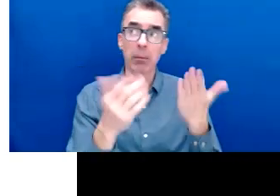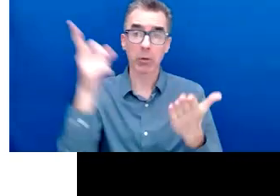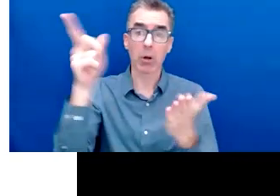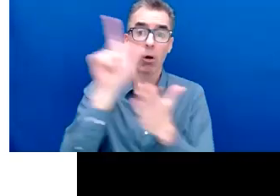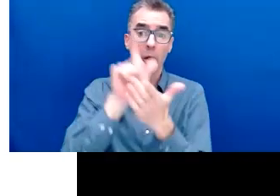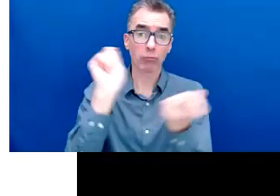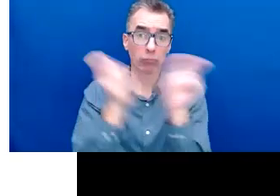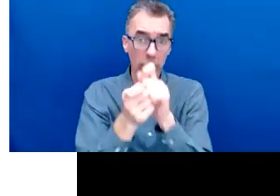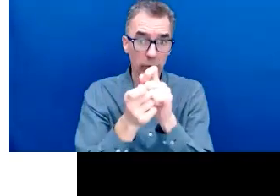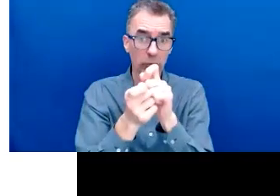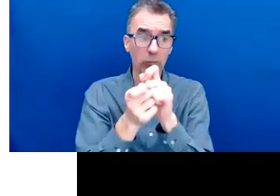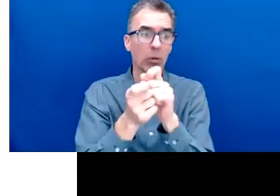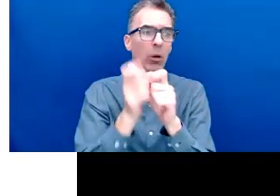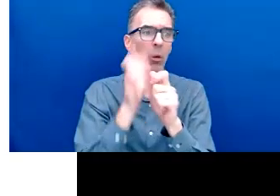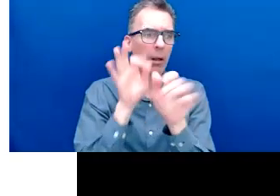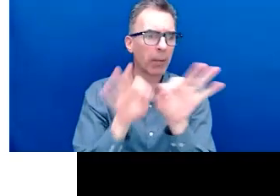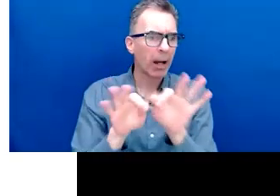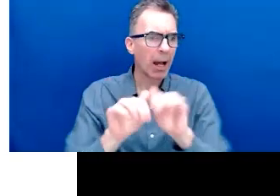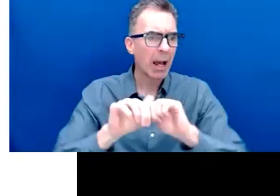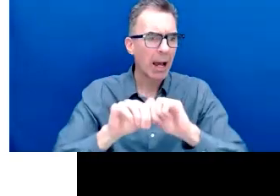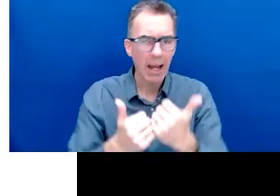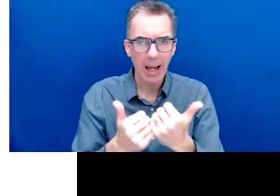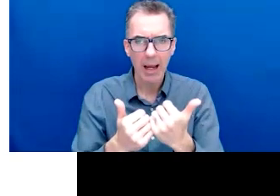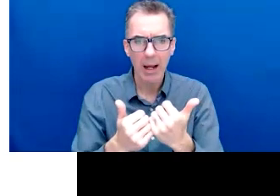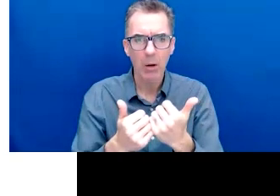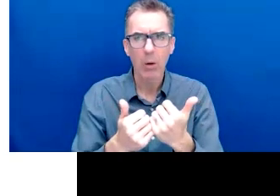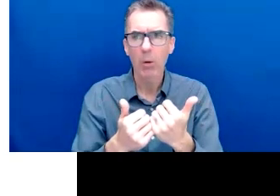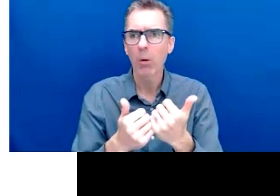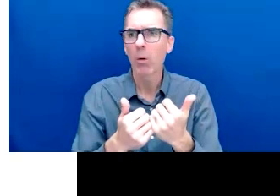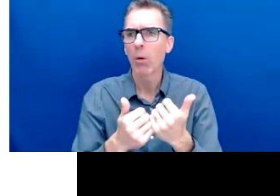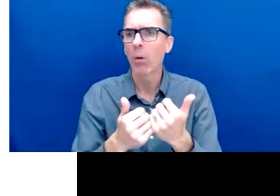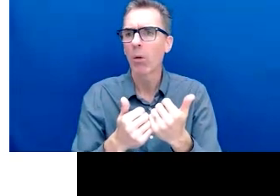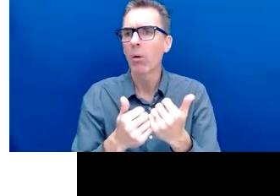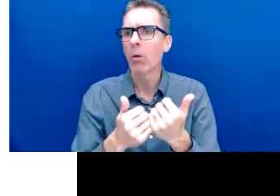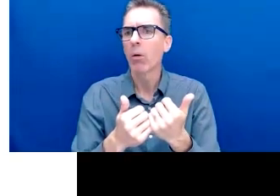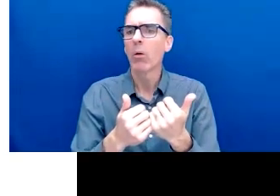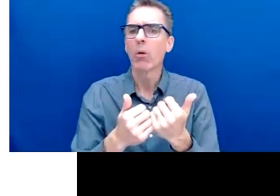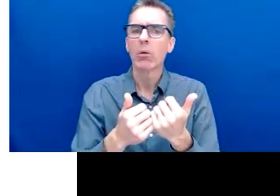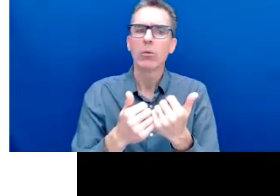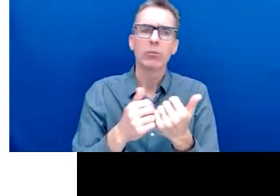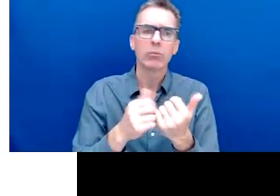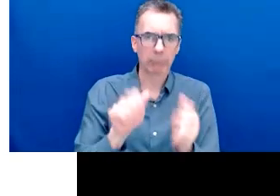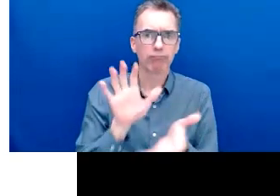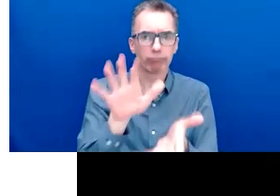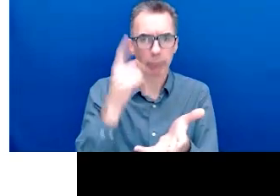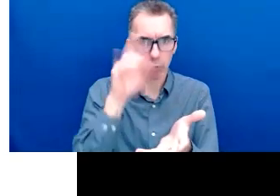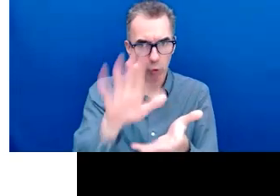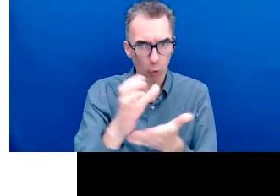how to indicate if there's a cost for a supply for your course. But right now, what supplies are